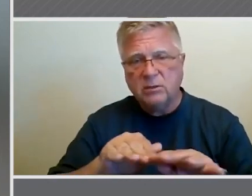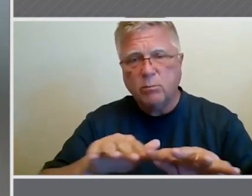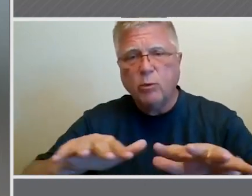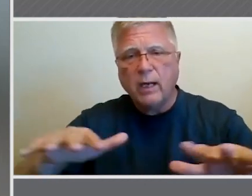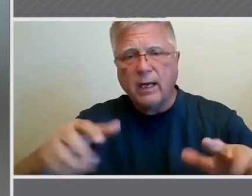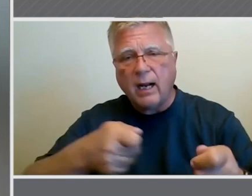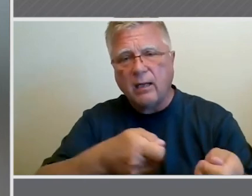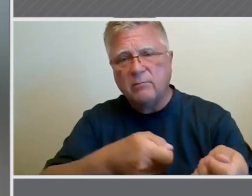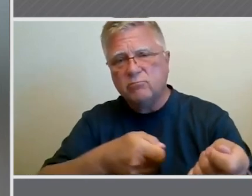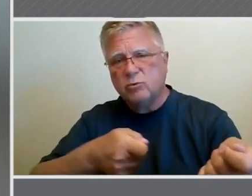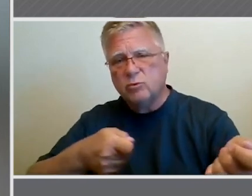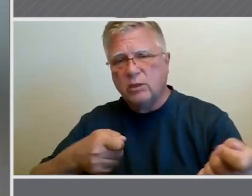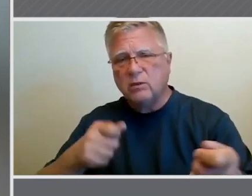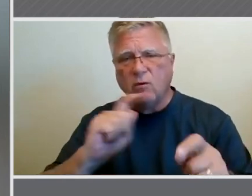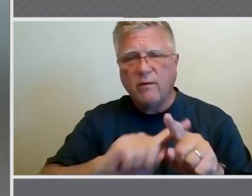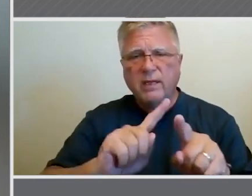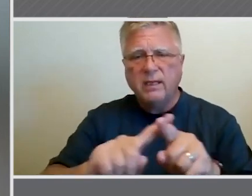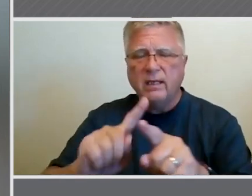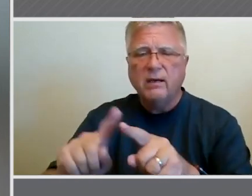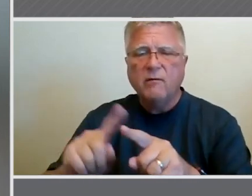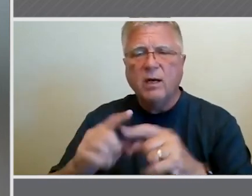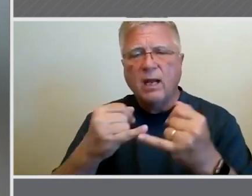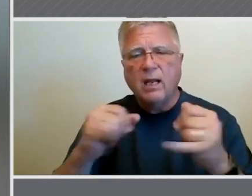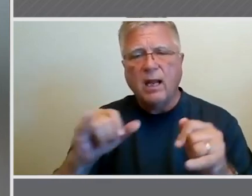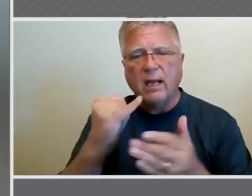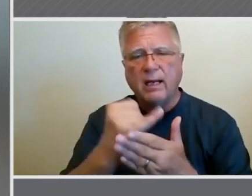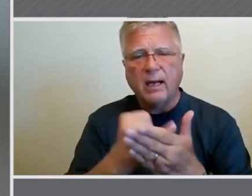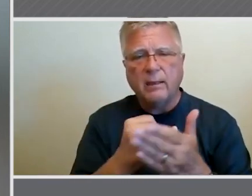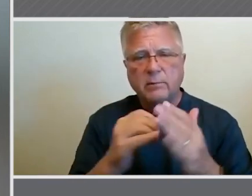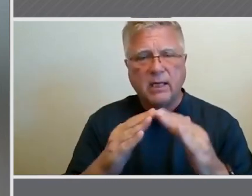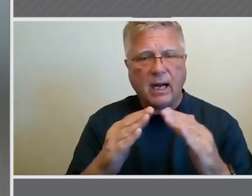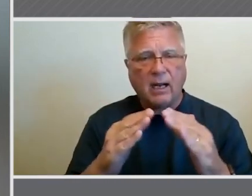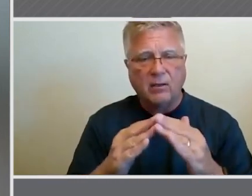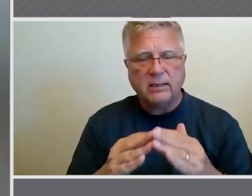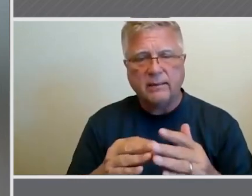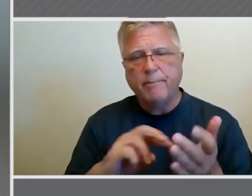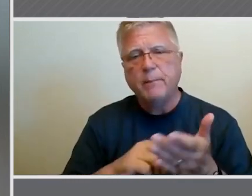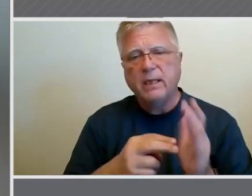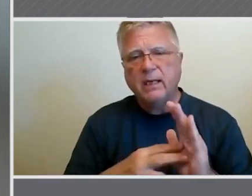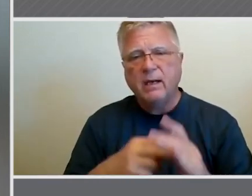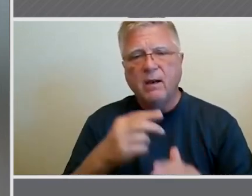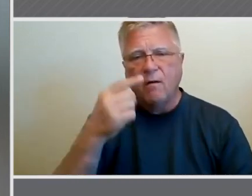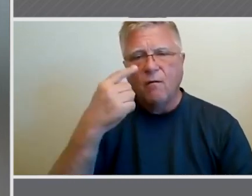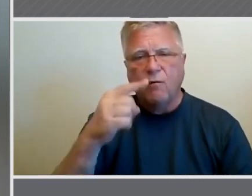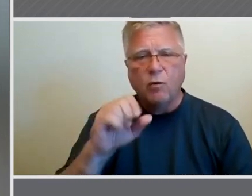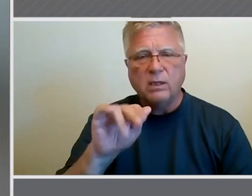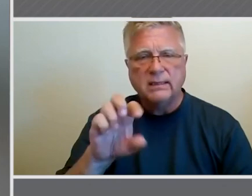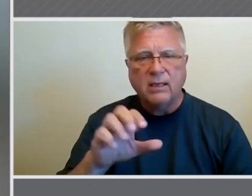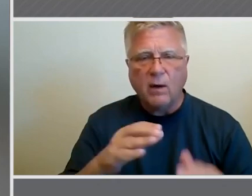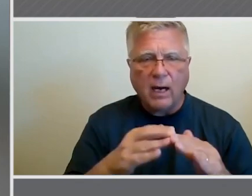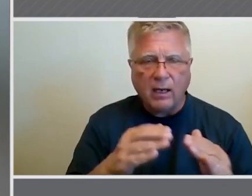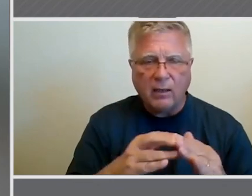Fund line items, whether it's for sale housing rental housing or helping homeowners, stay